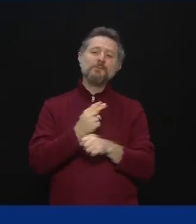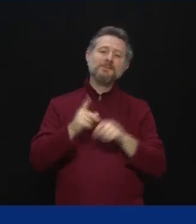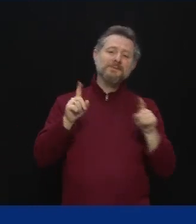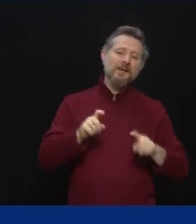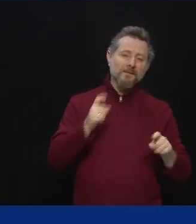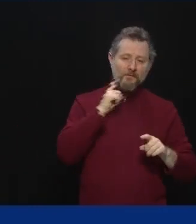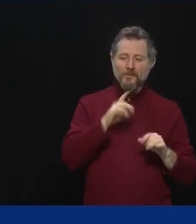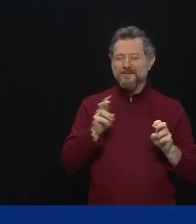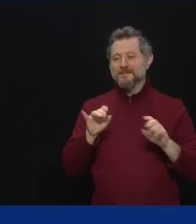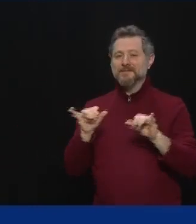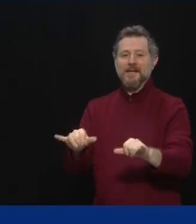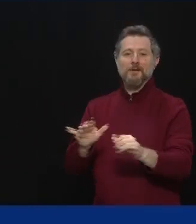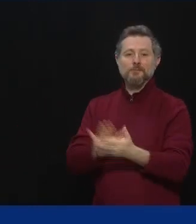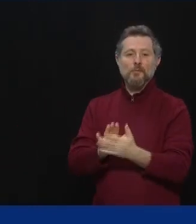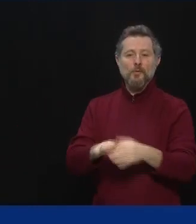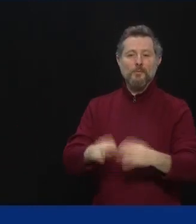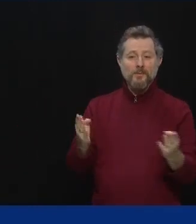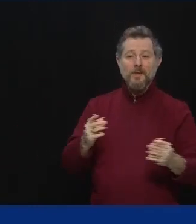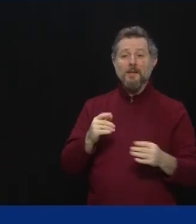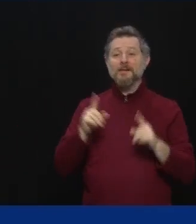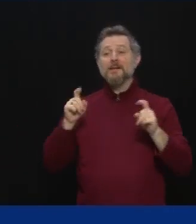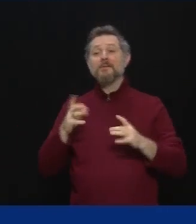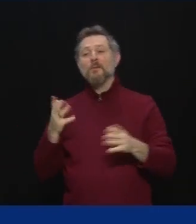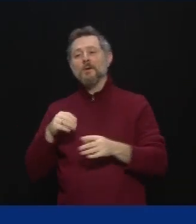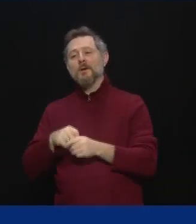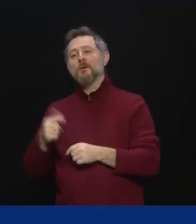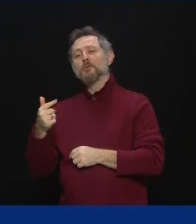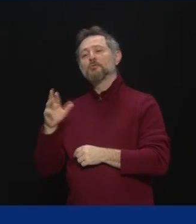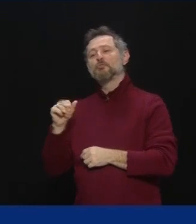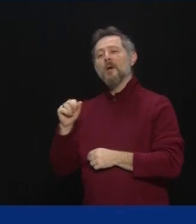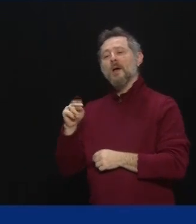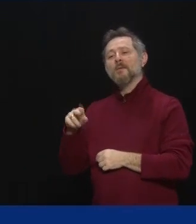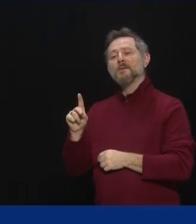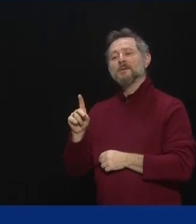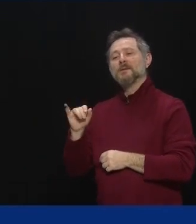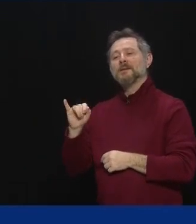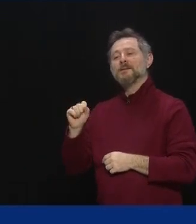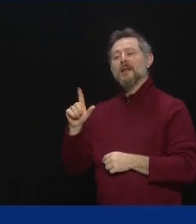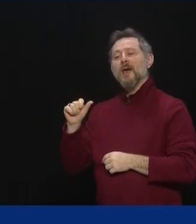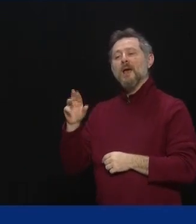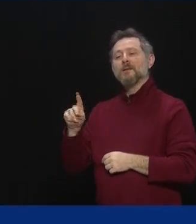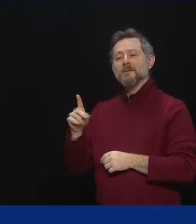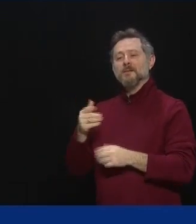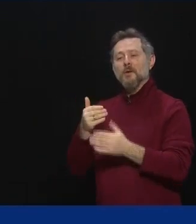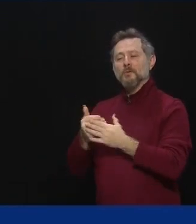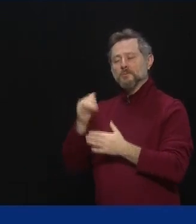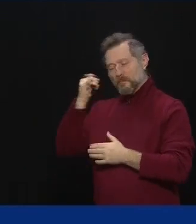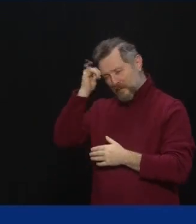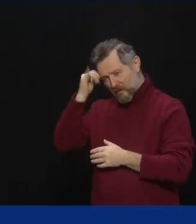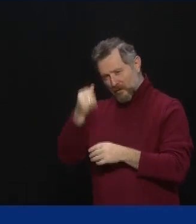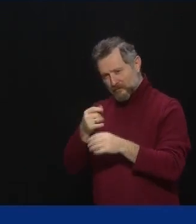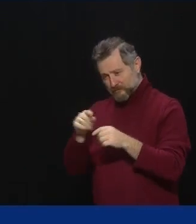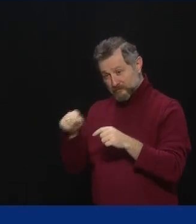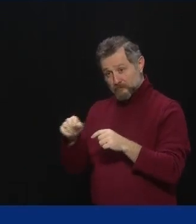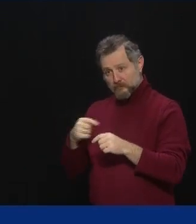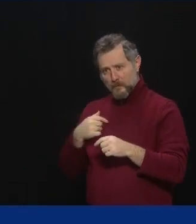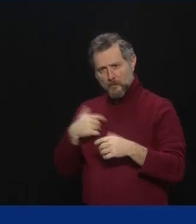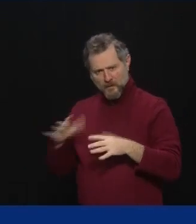INFORMATION SINCE OCTOBER, TIME GIVING OPTIONS ON HOW COUNTIES EXPERIMENT DONE IN GRAND ISLAND,